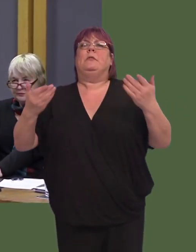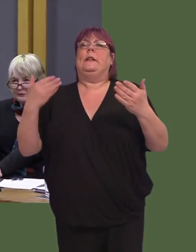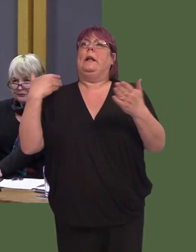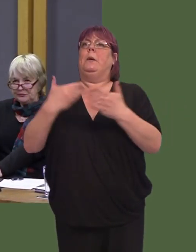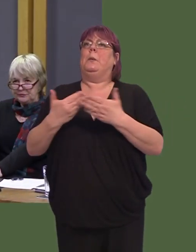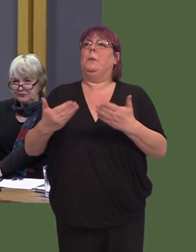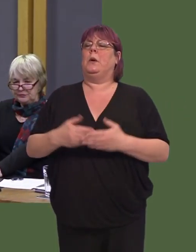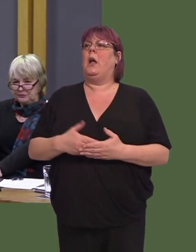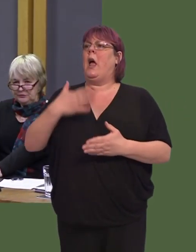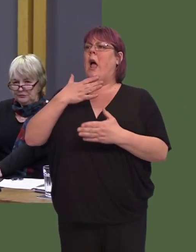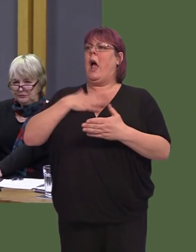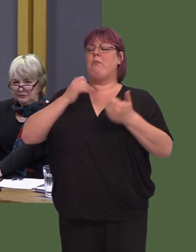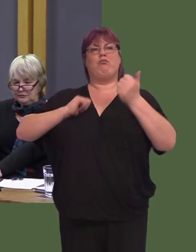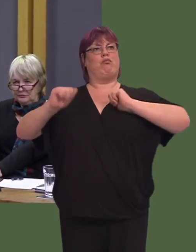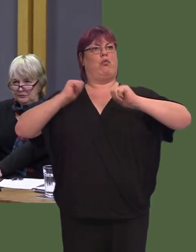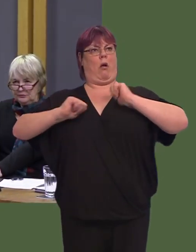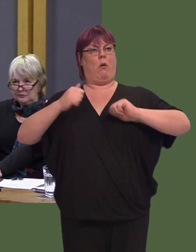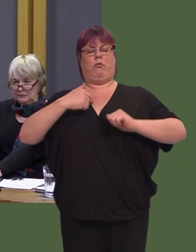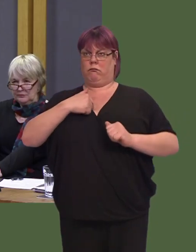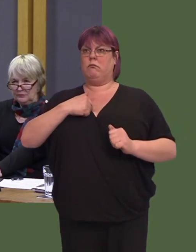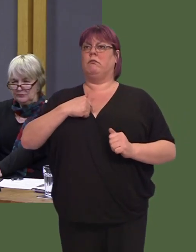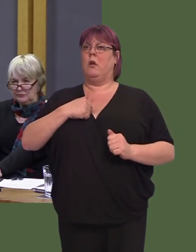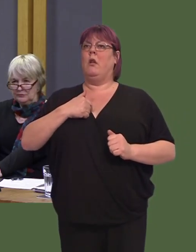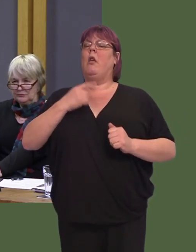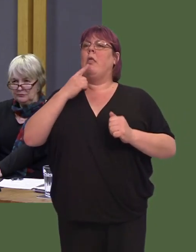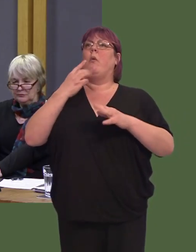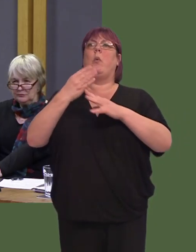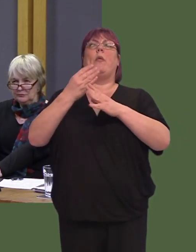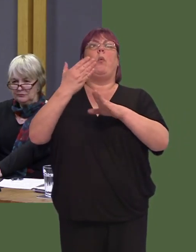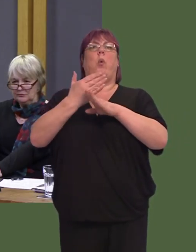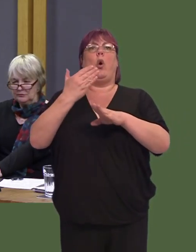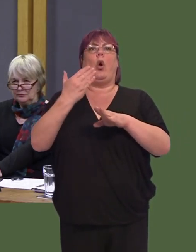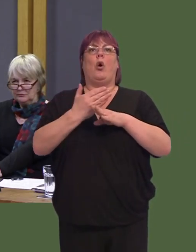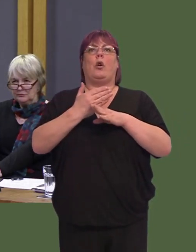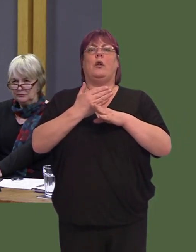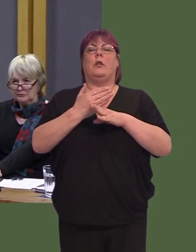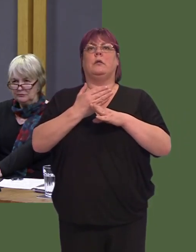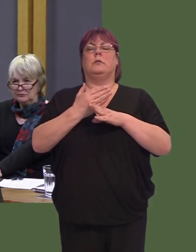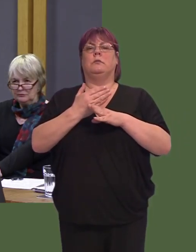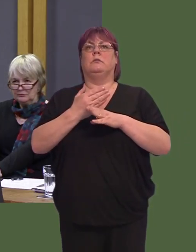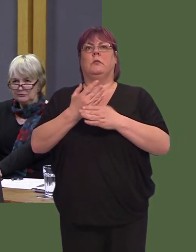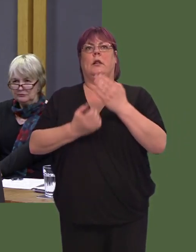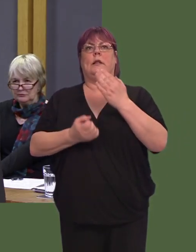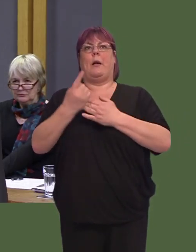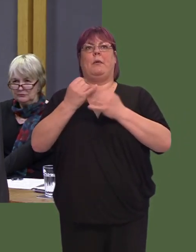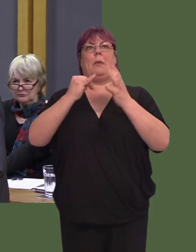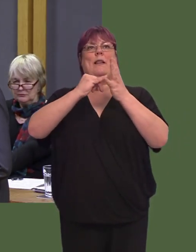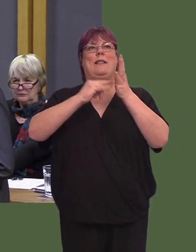I'm really proud that through the work that's been done by Steffan Lewis more than anybody